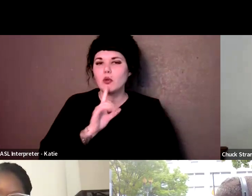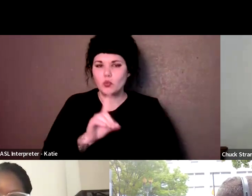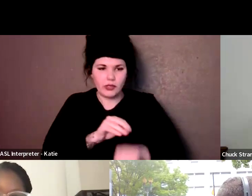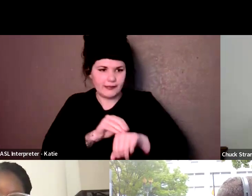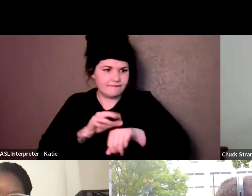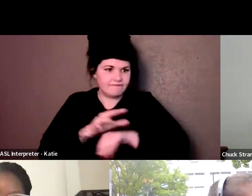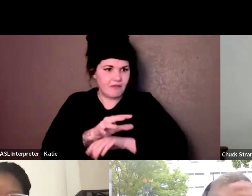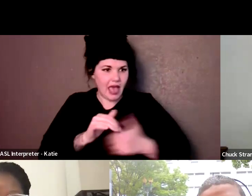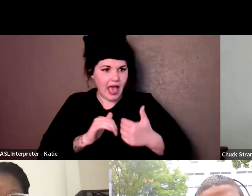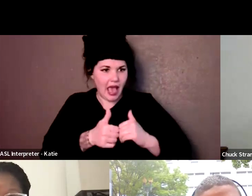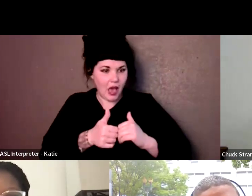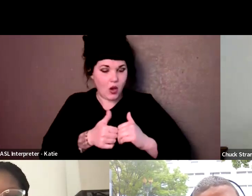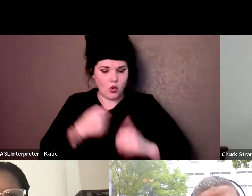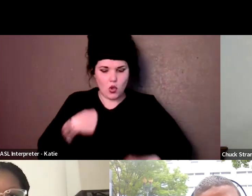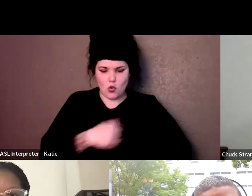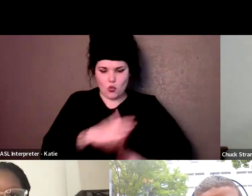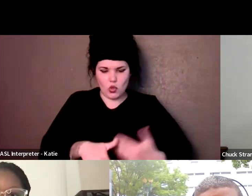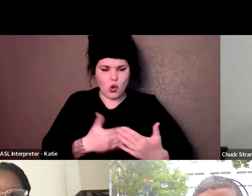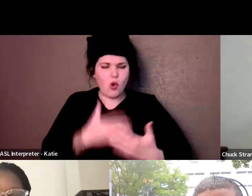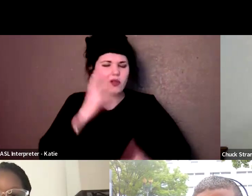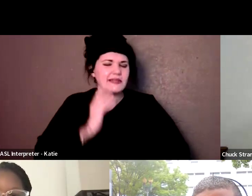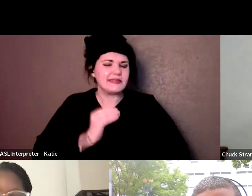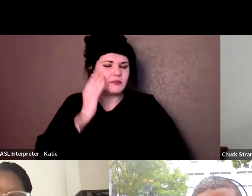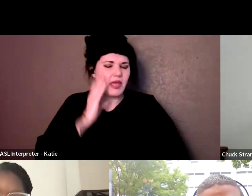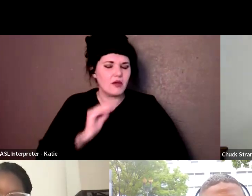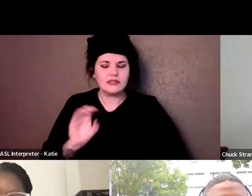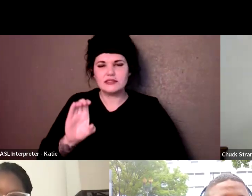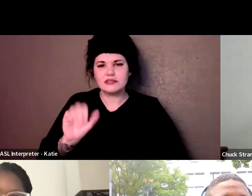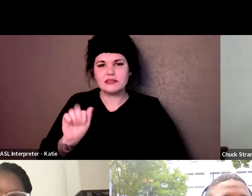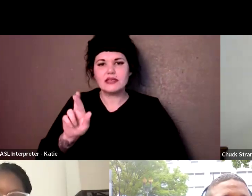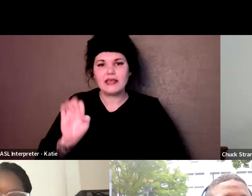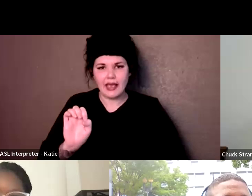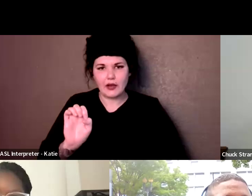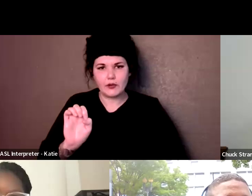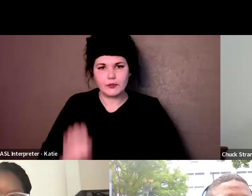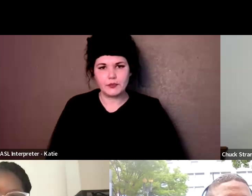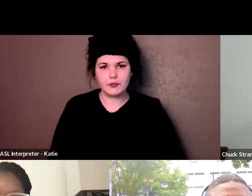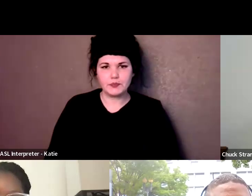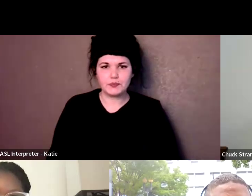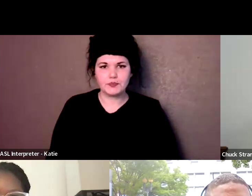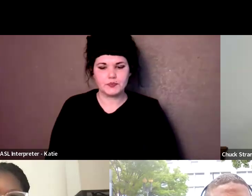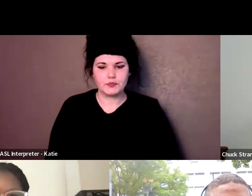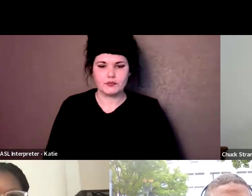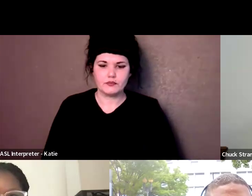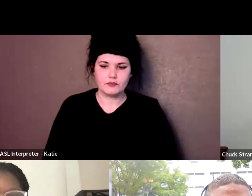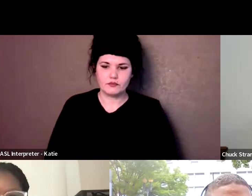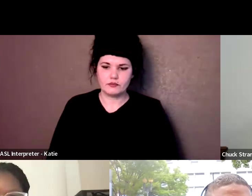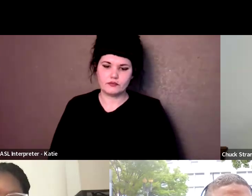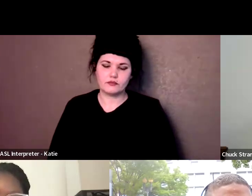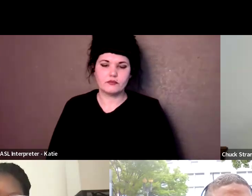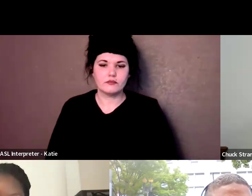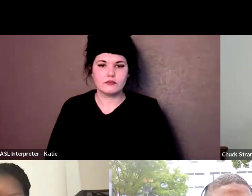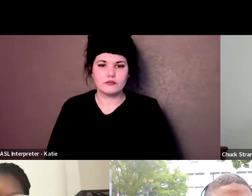that we all experience, care and having access to culturally relevant and culturally sensitive